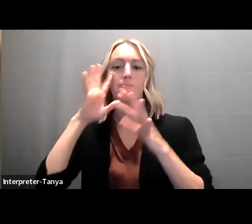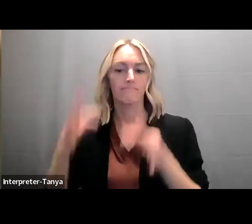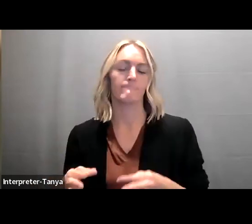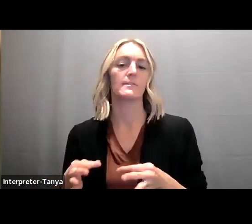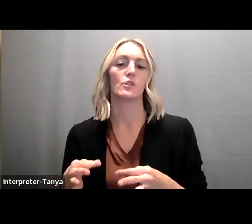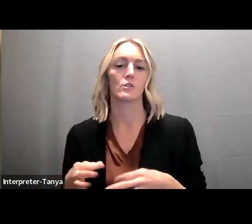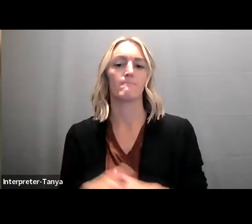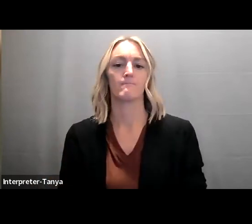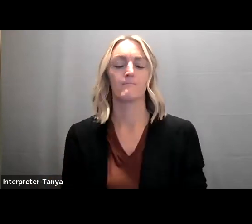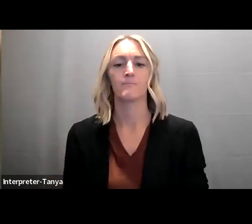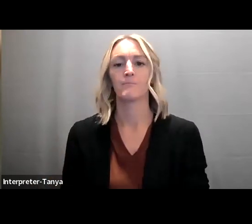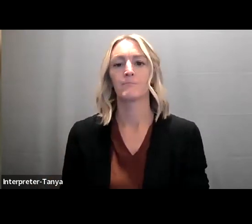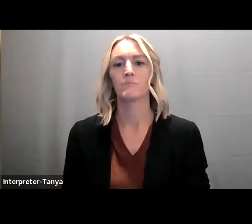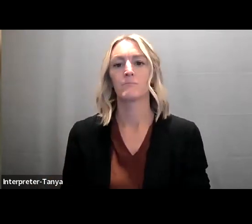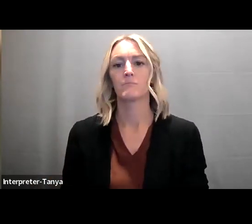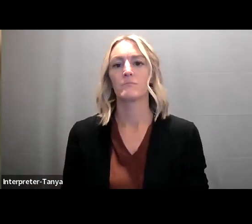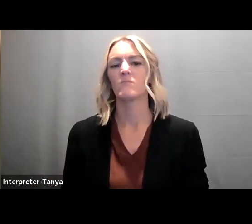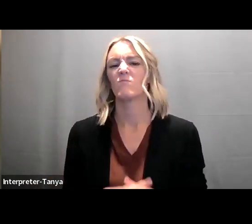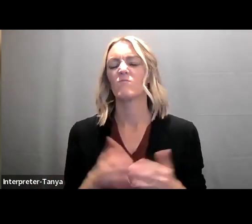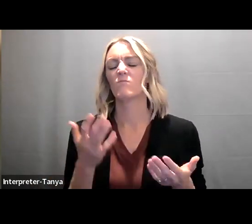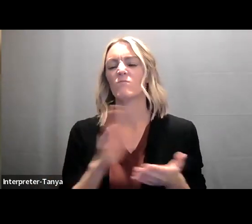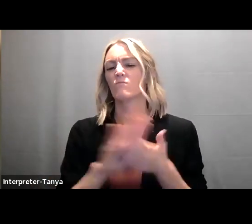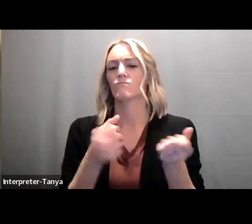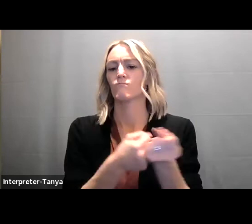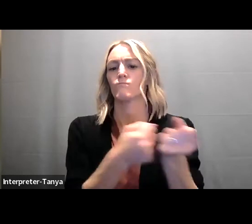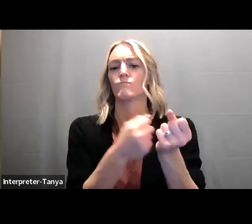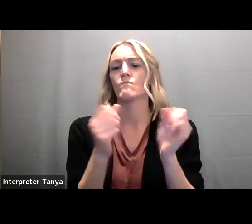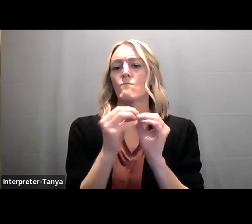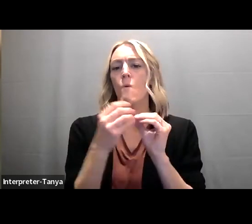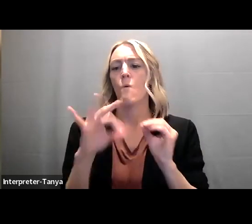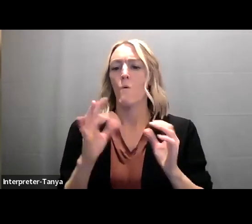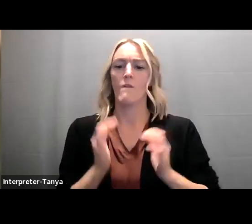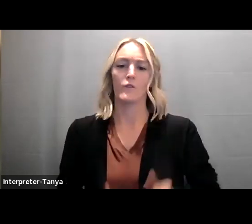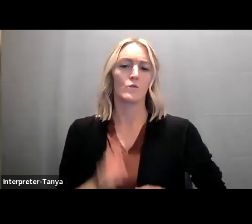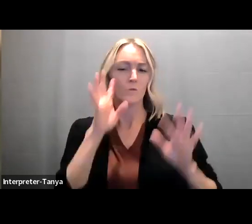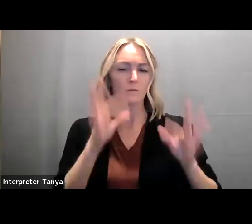Just really reinforces consumer direction and the peer to peer support model of independent